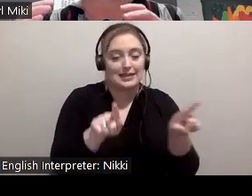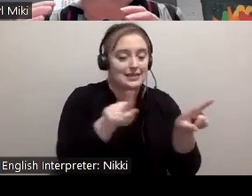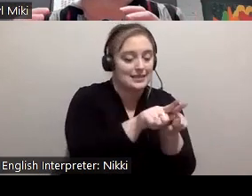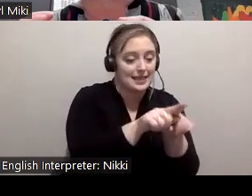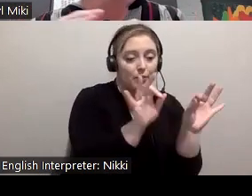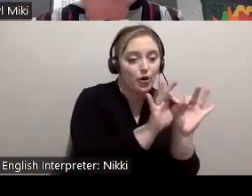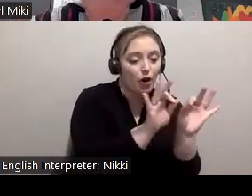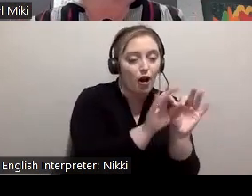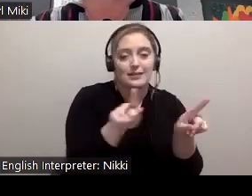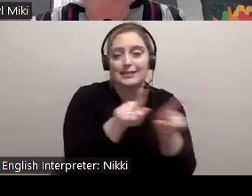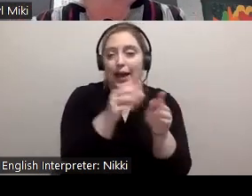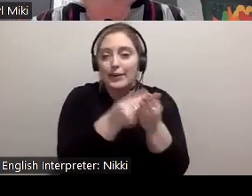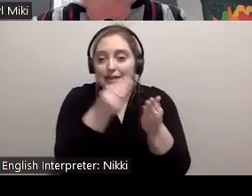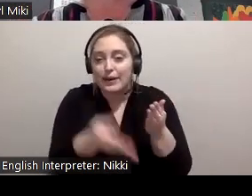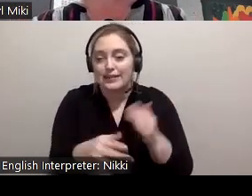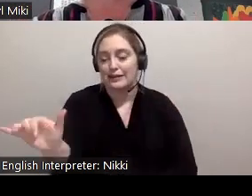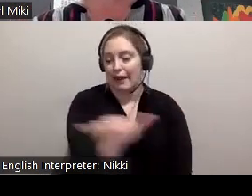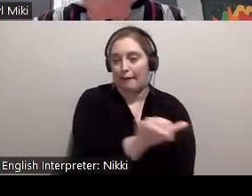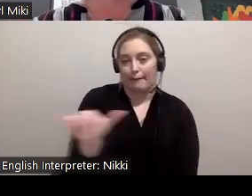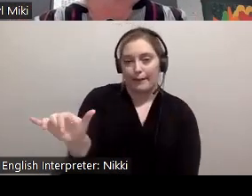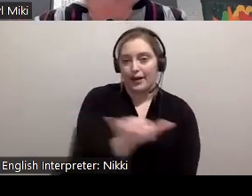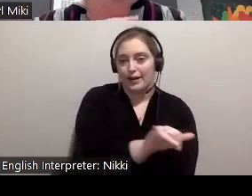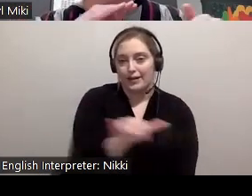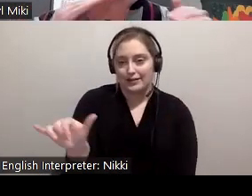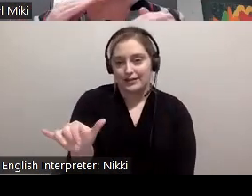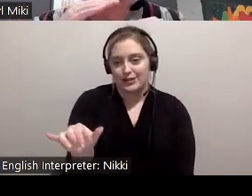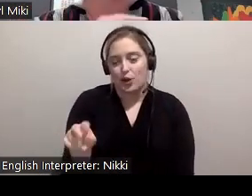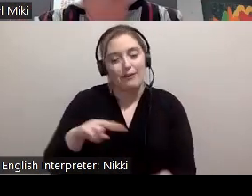two different grants and and that's kind of a no no. Uh for